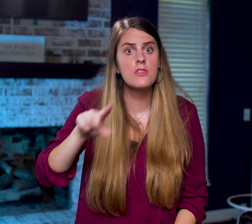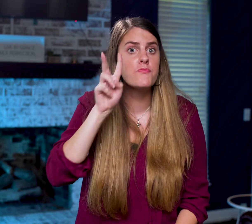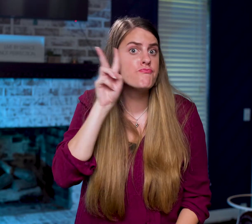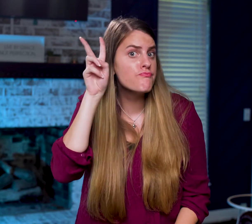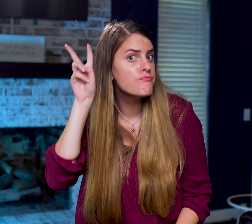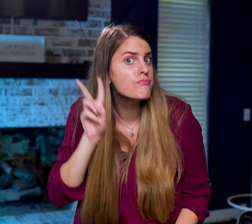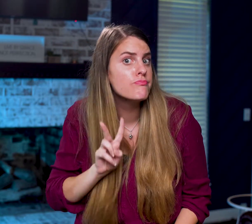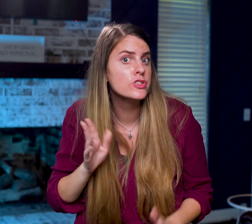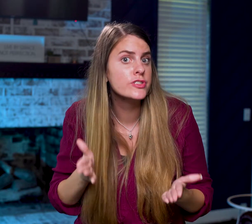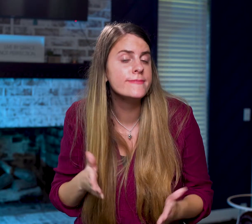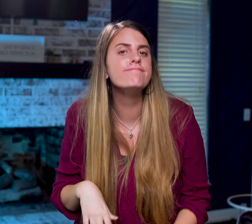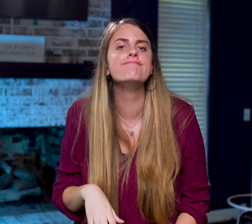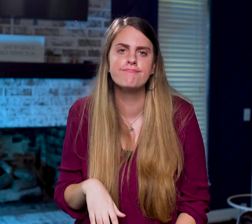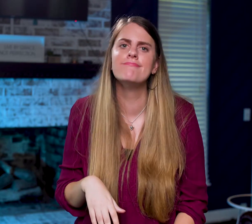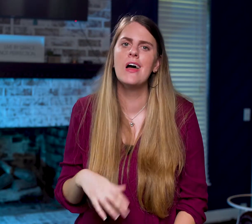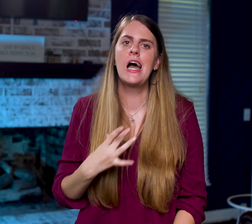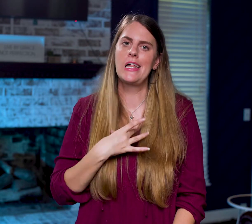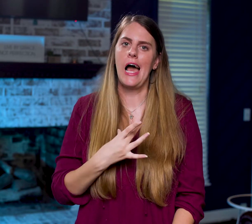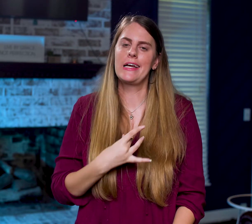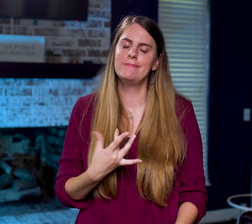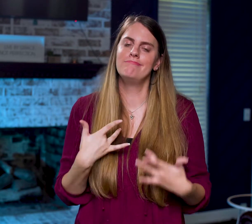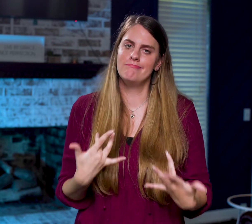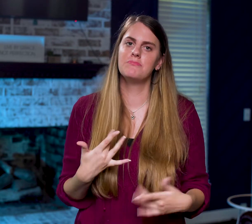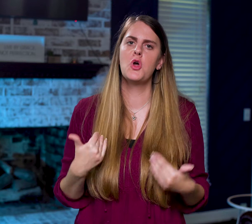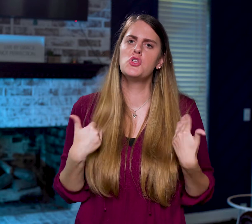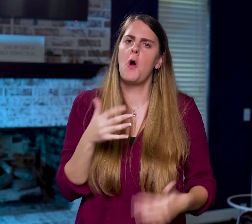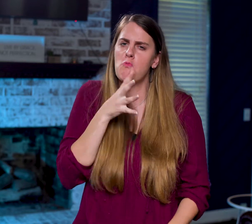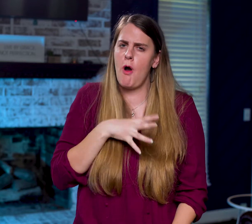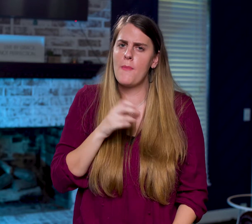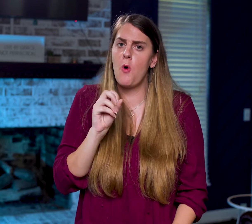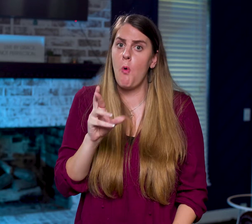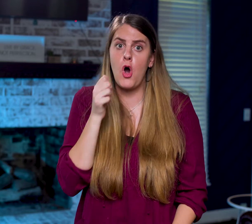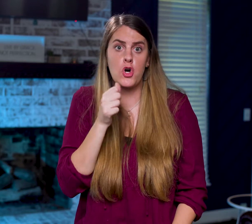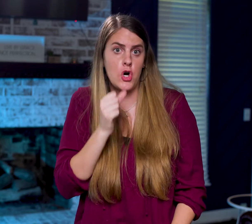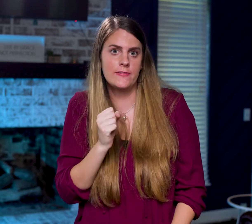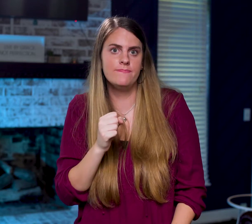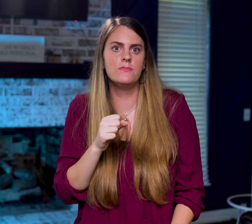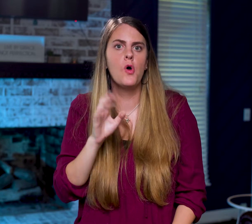These virgins—likely young women or girls